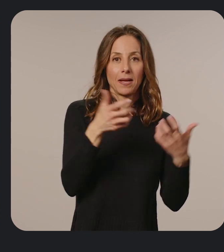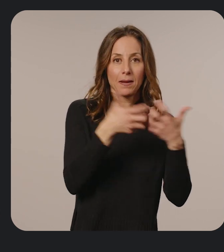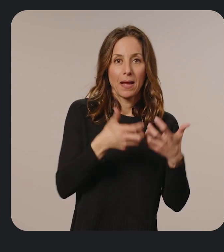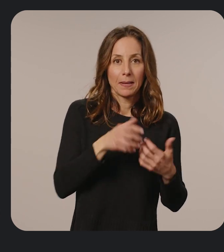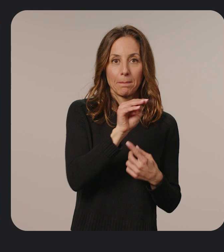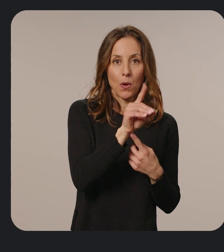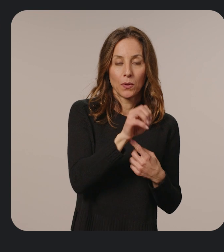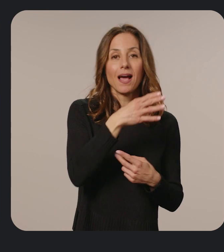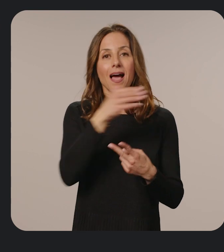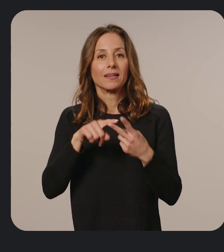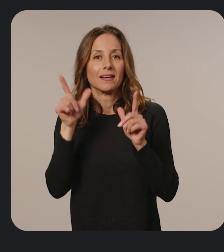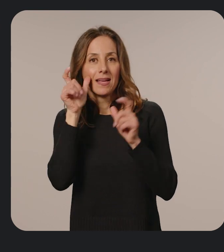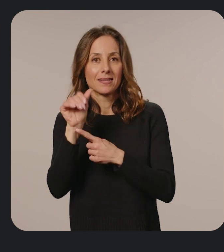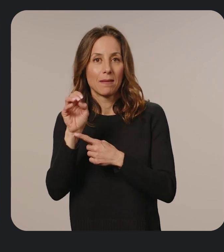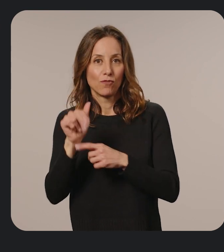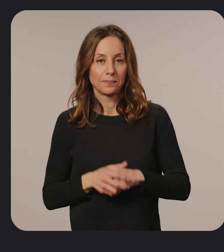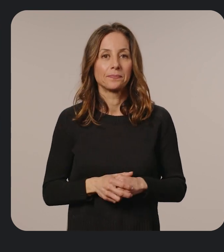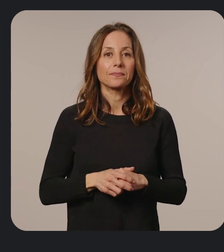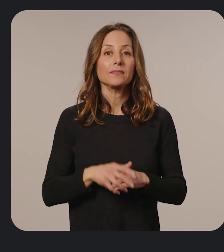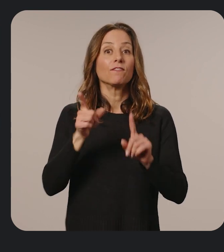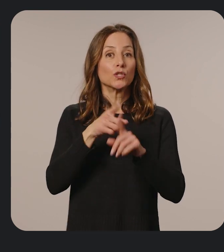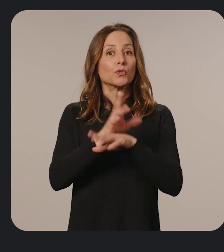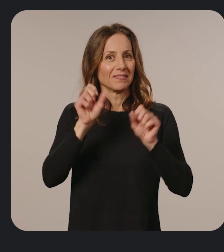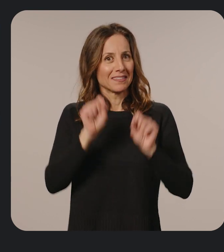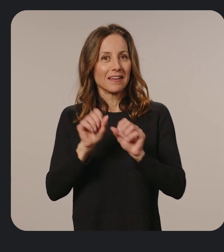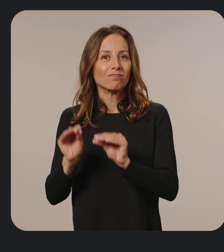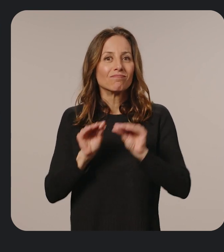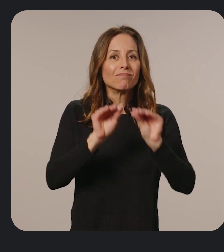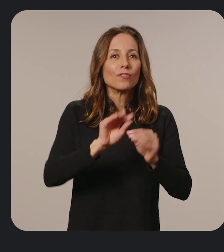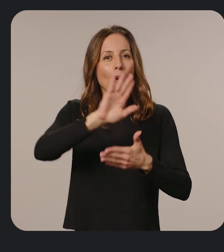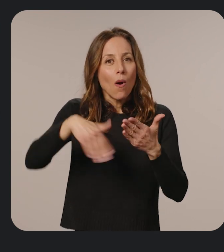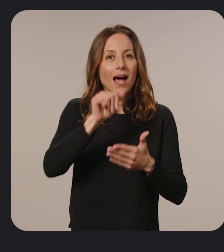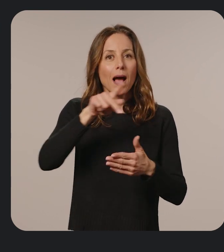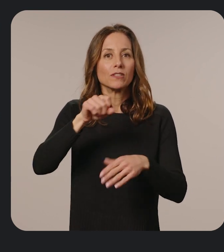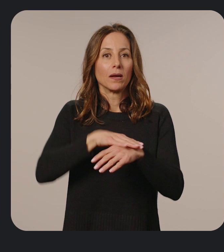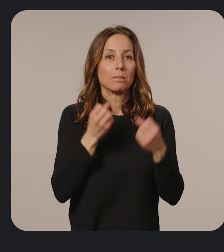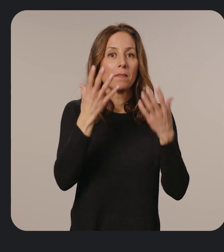app compatibility mode and camera. First, users can place all apps into multi-window mode,